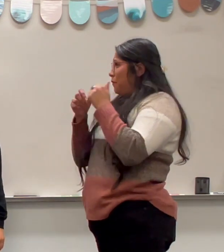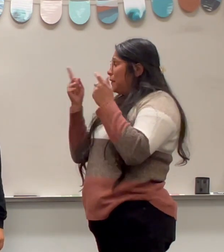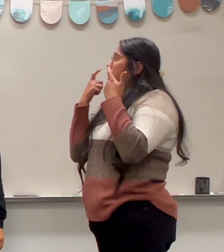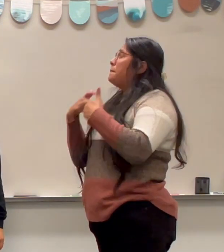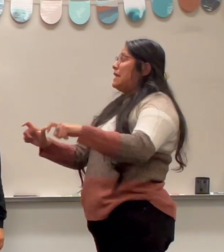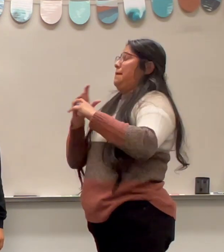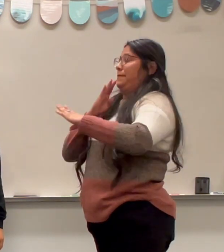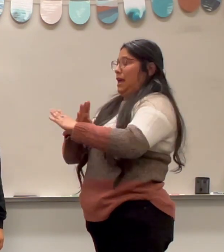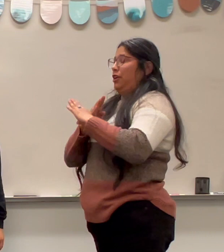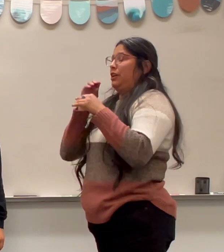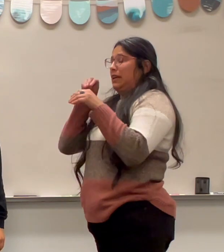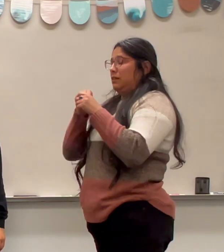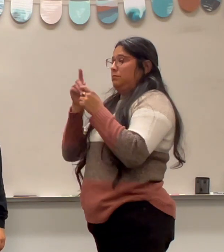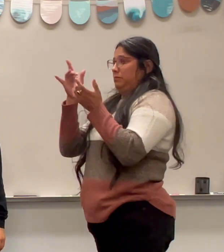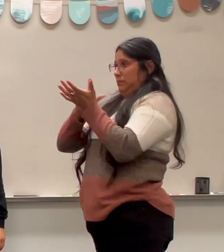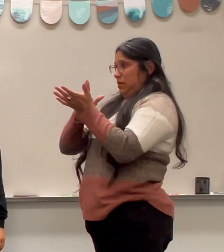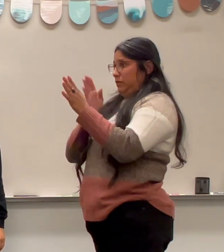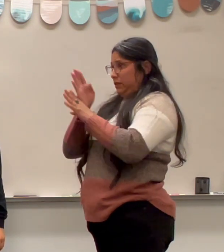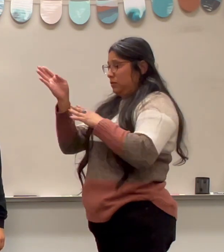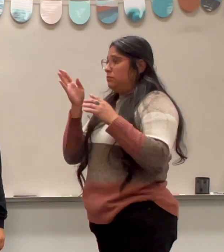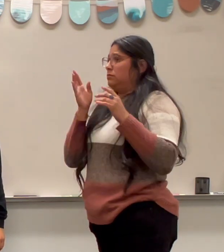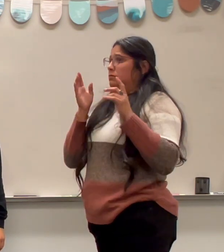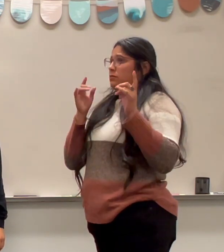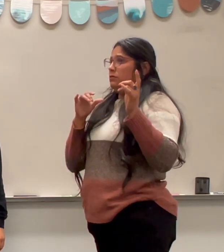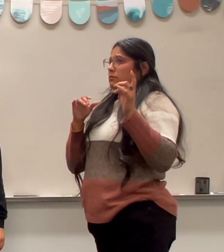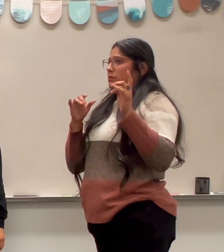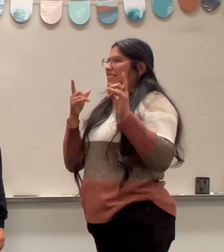yes and one of the big barriers in the medical field actually